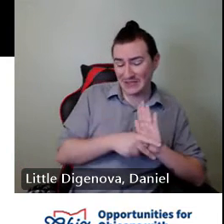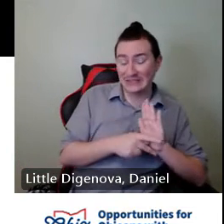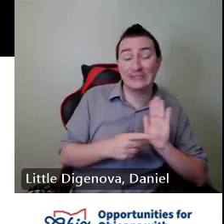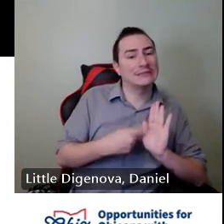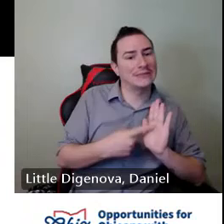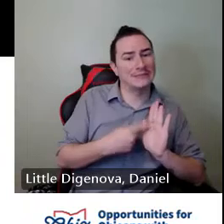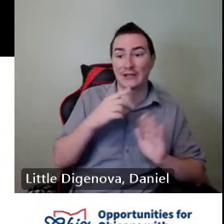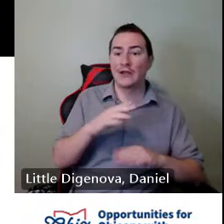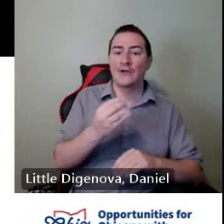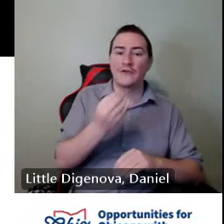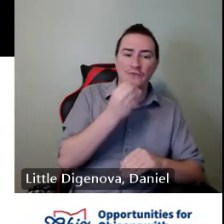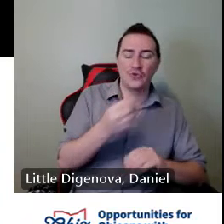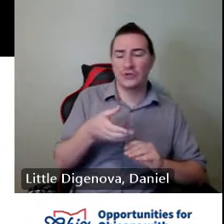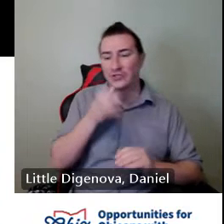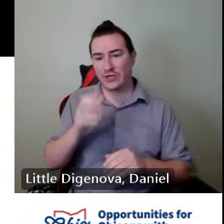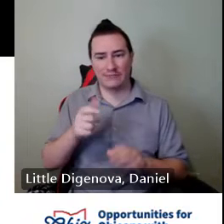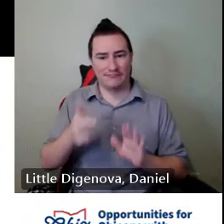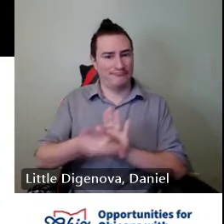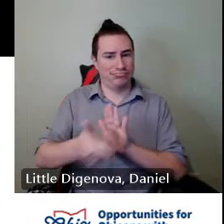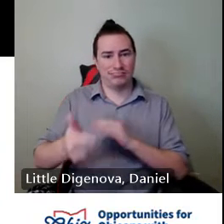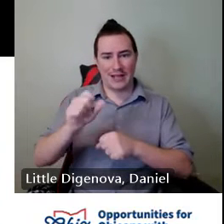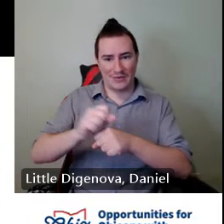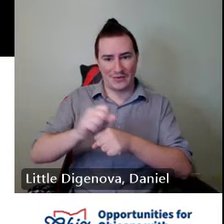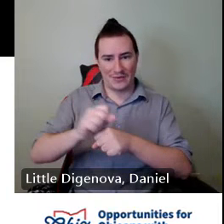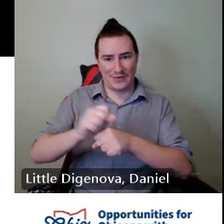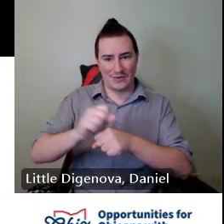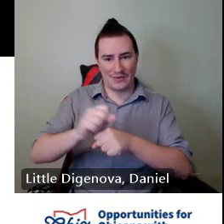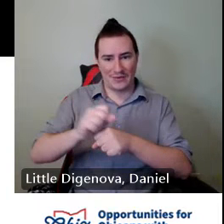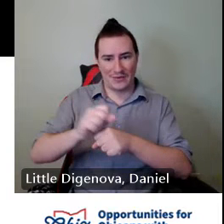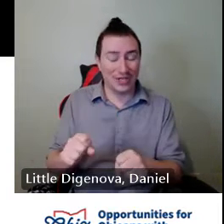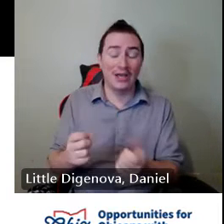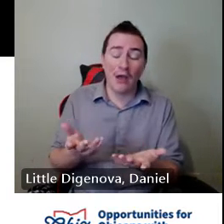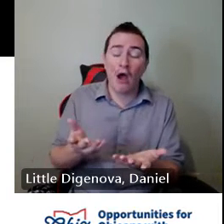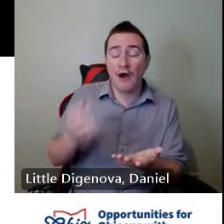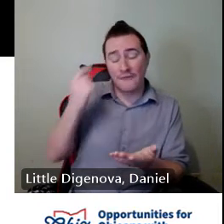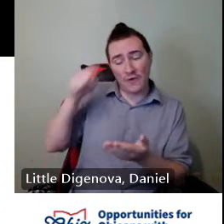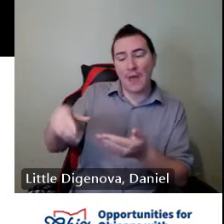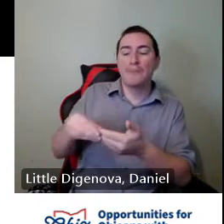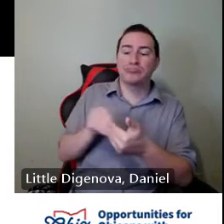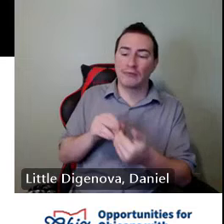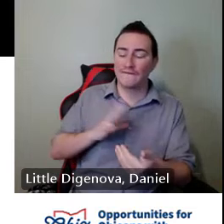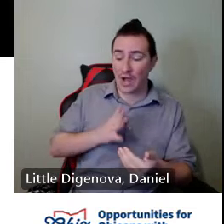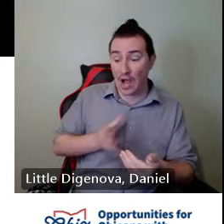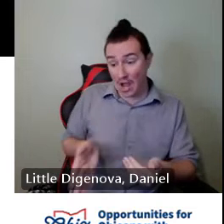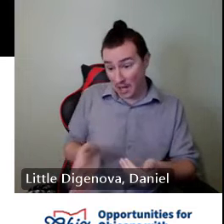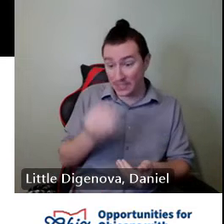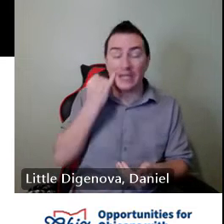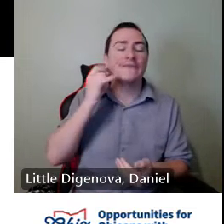the workstation, so that can be permitted during the times the person needs to take medication. So, those are some quick ideas.